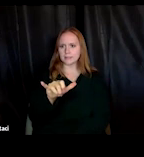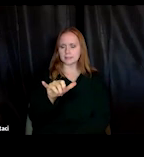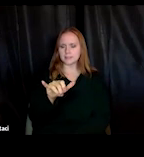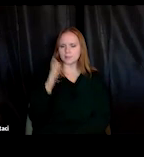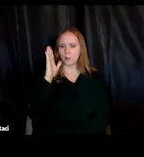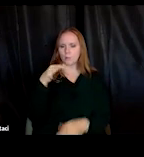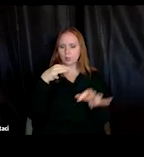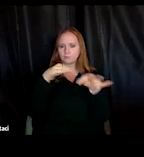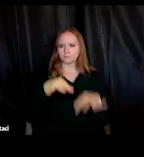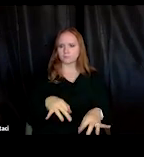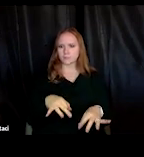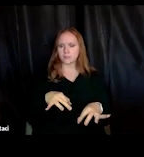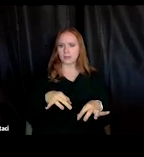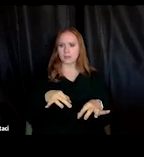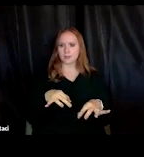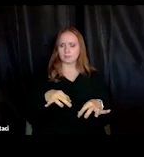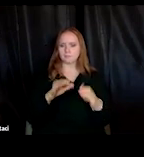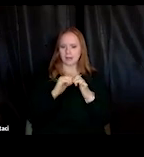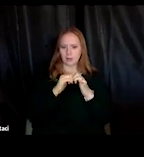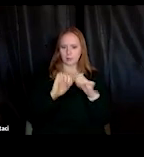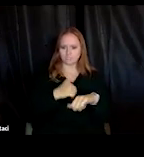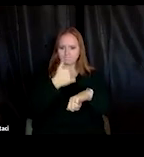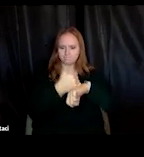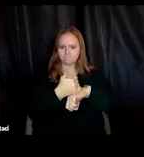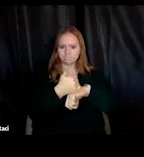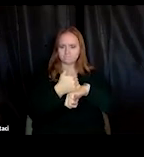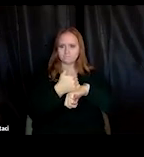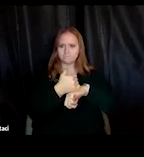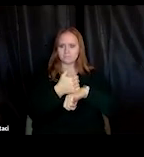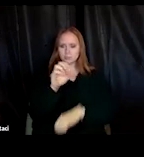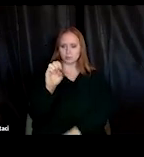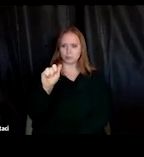about how we put into practice SOAR in our local community.